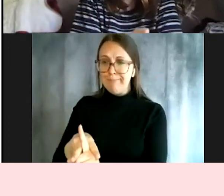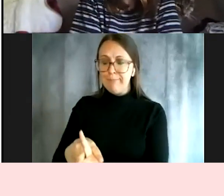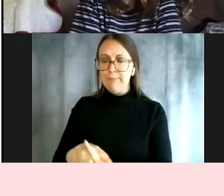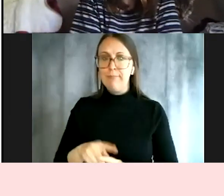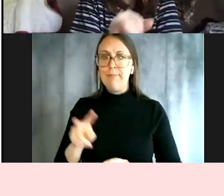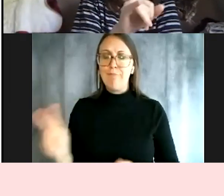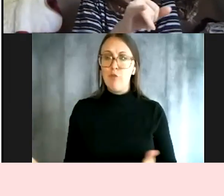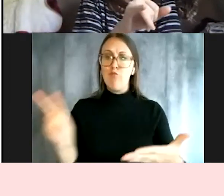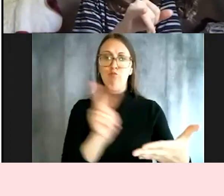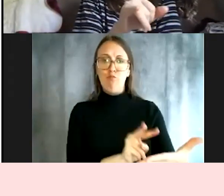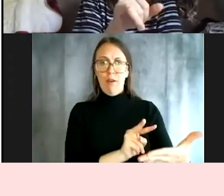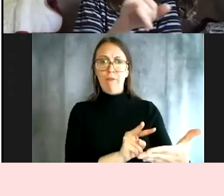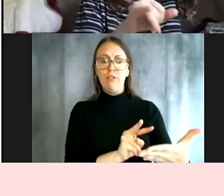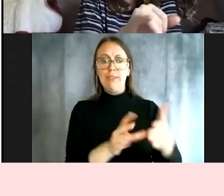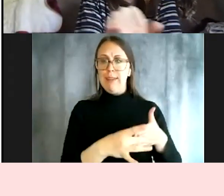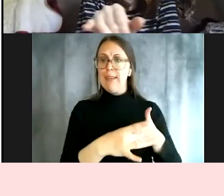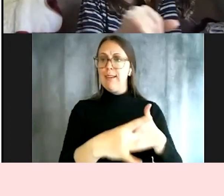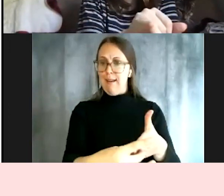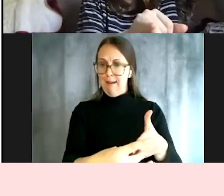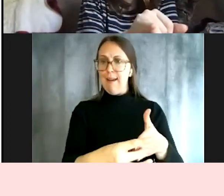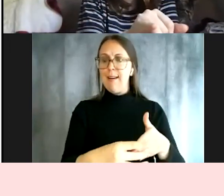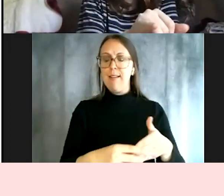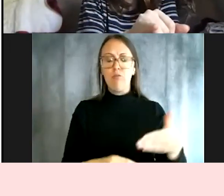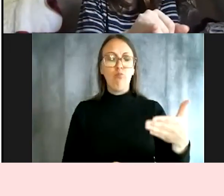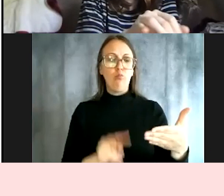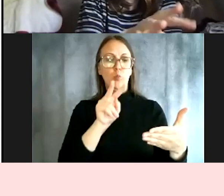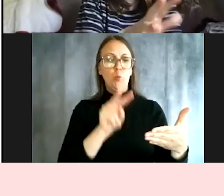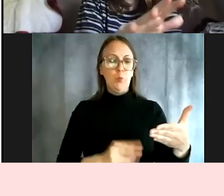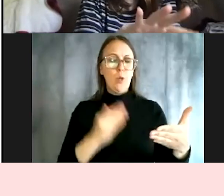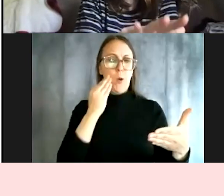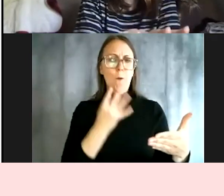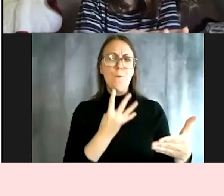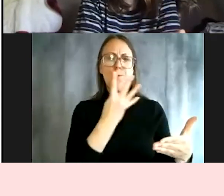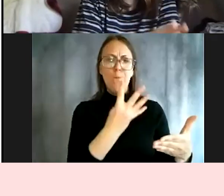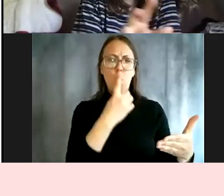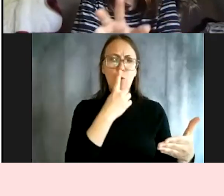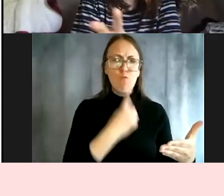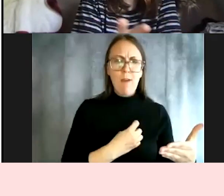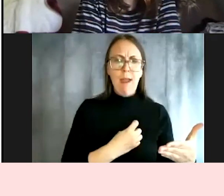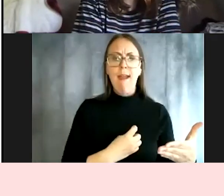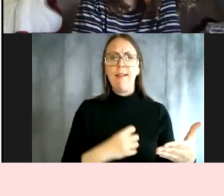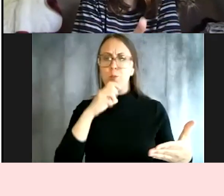style guide and you know okay I have these four reds and oranges, I have these blues